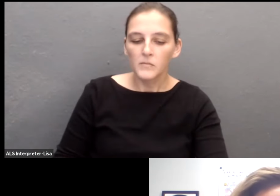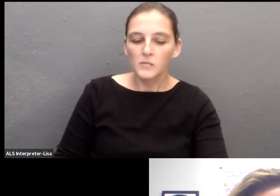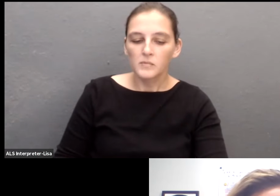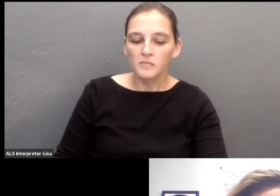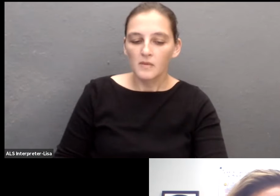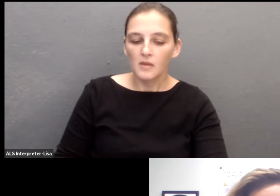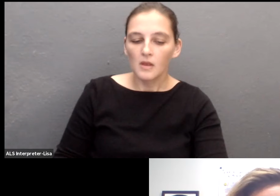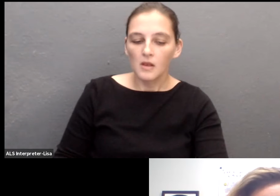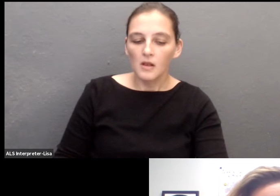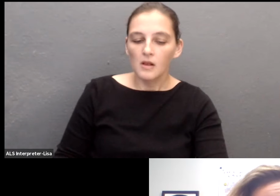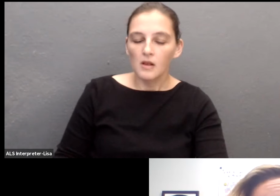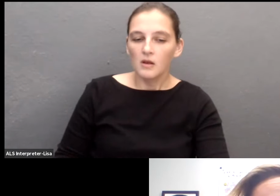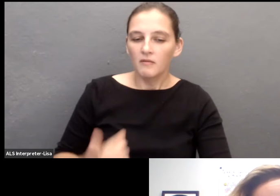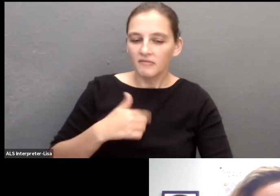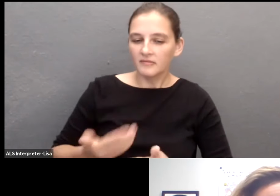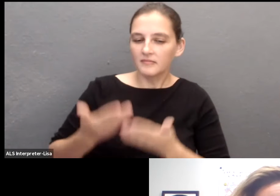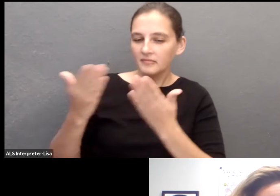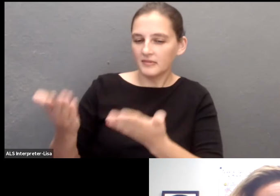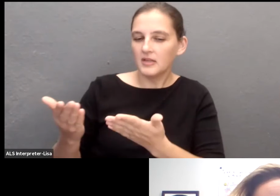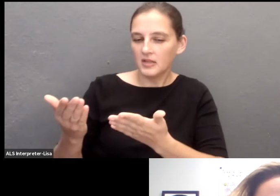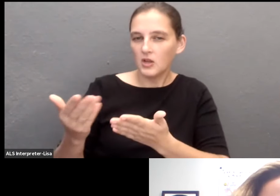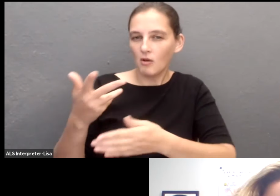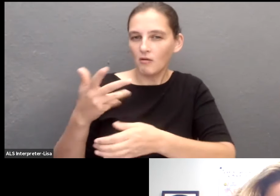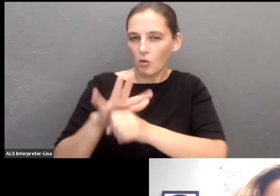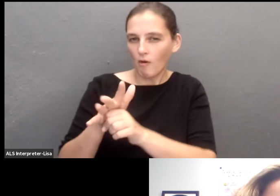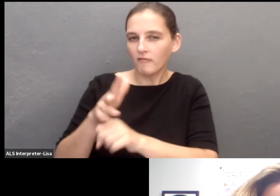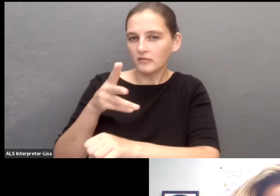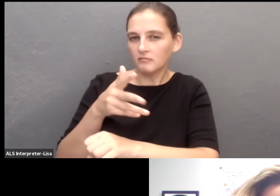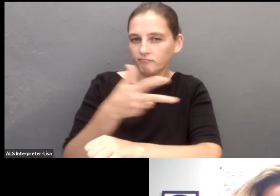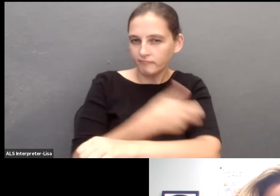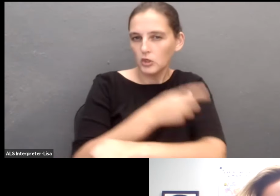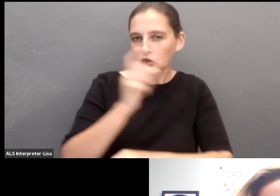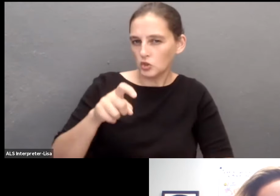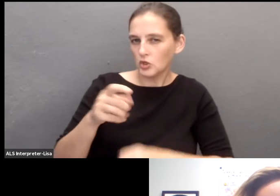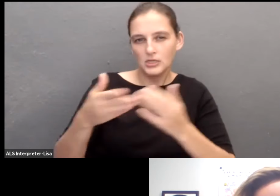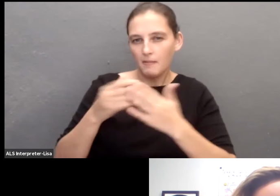vaccine, even after even after you've been infected because we don't know how long